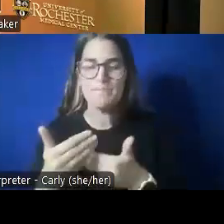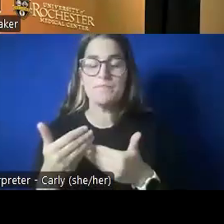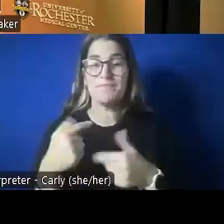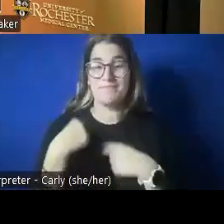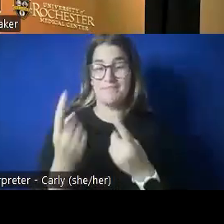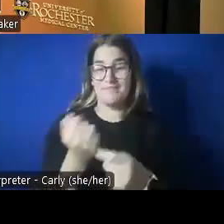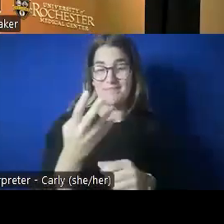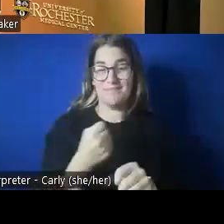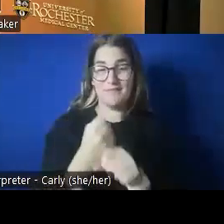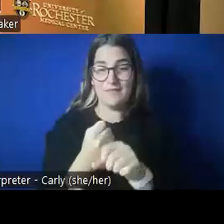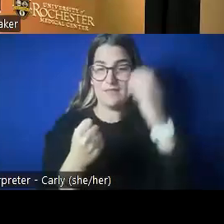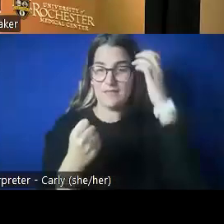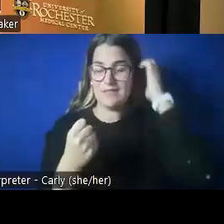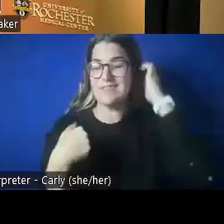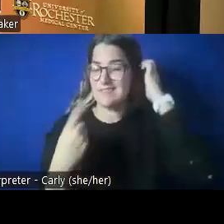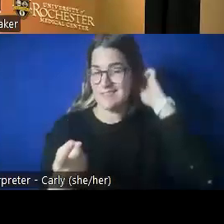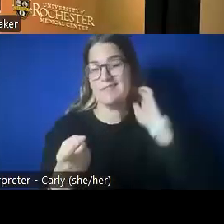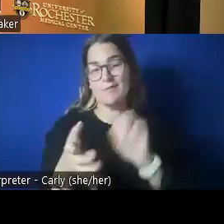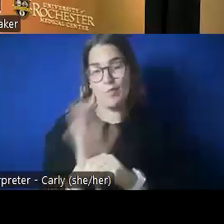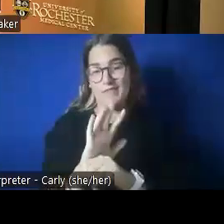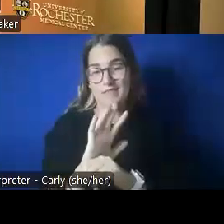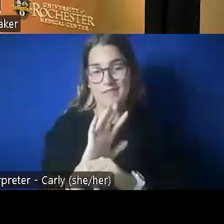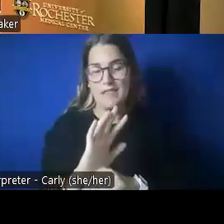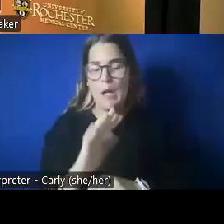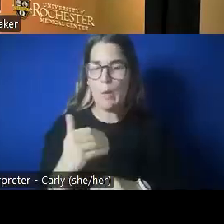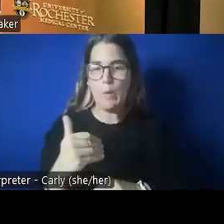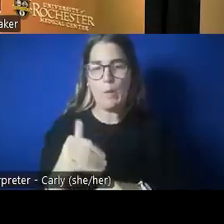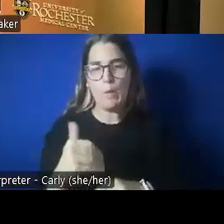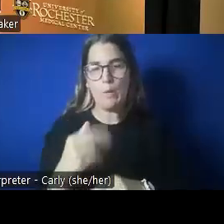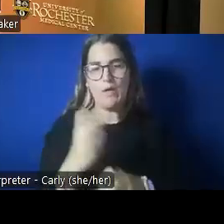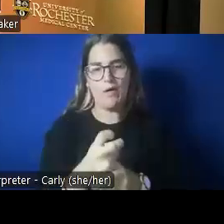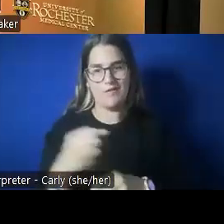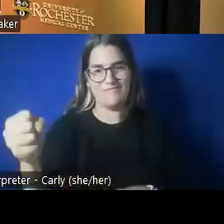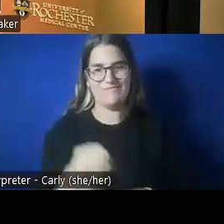of years especially since the pandemic hit um it has been so hard to staff that position so we have